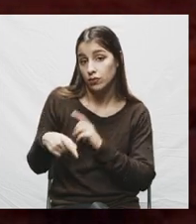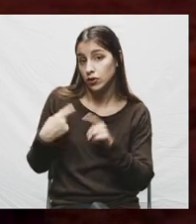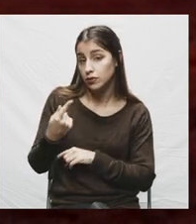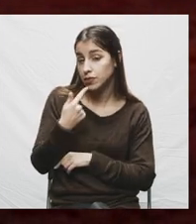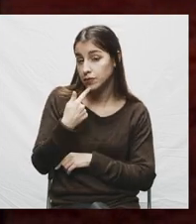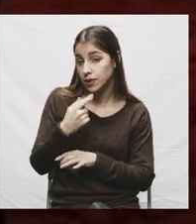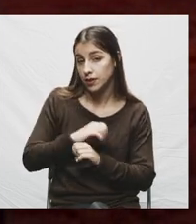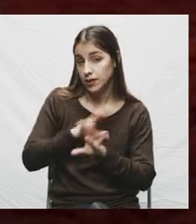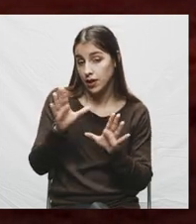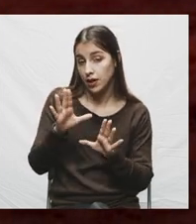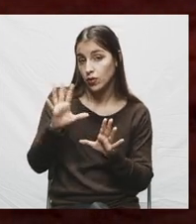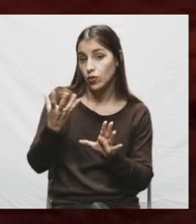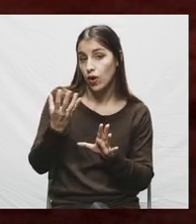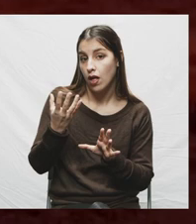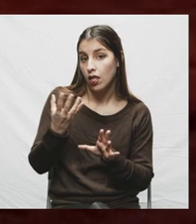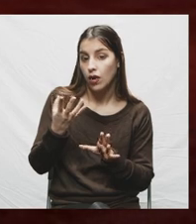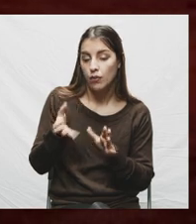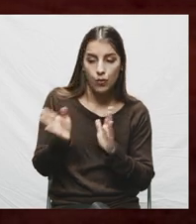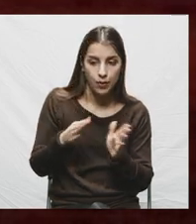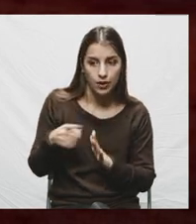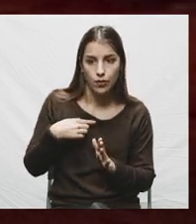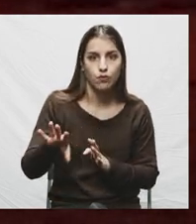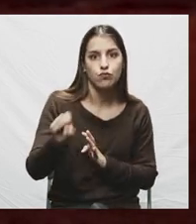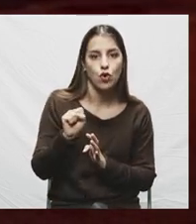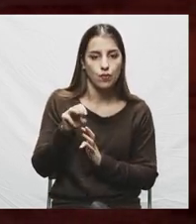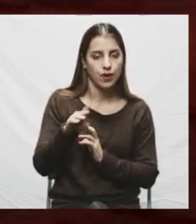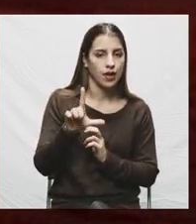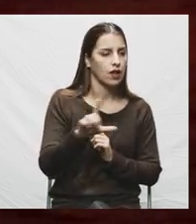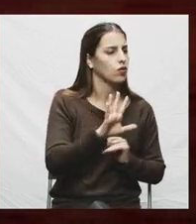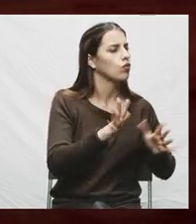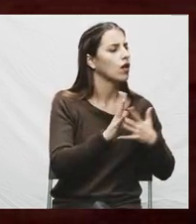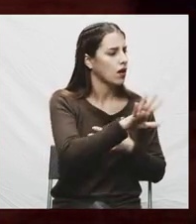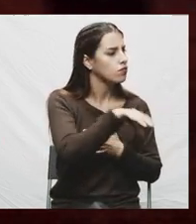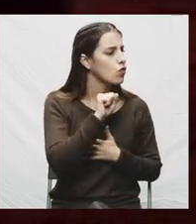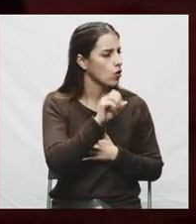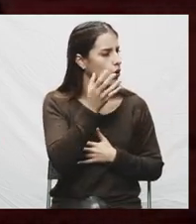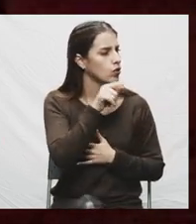and then to realize the moment where I grab him. Where there it is! Okay. And now… — What moment is that of grabing?